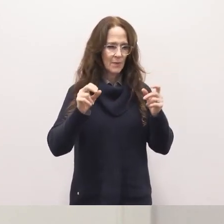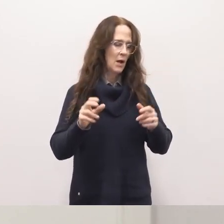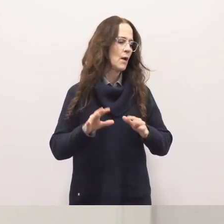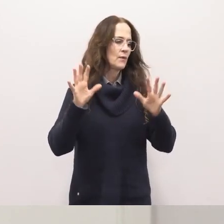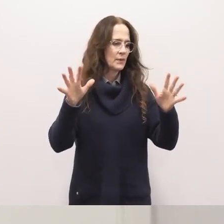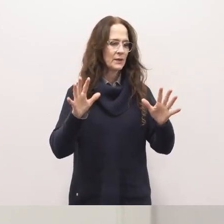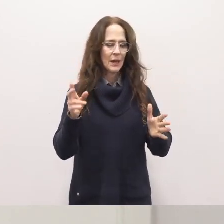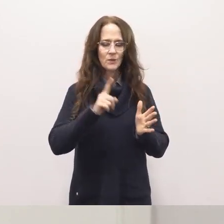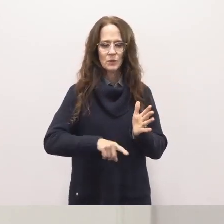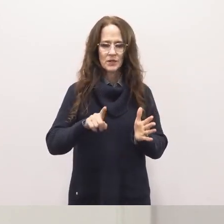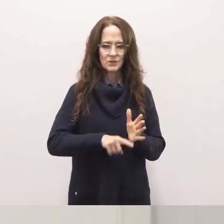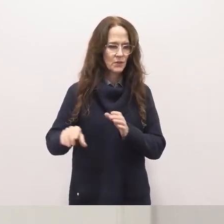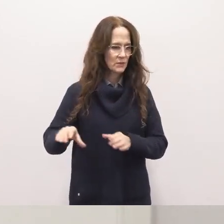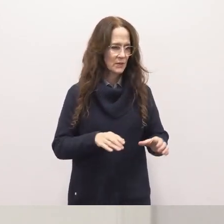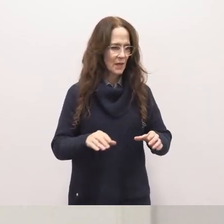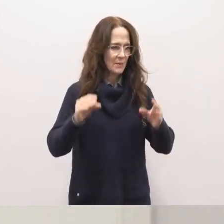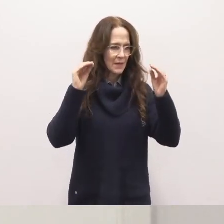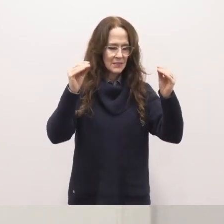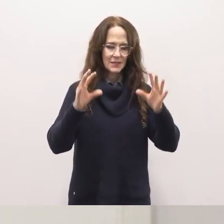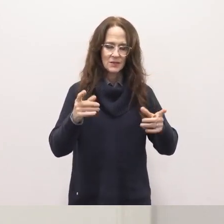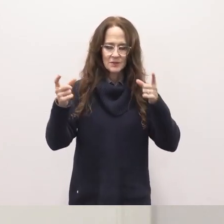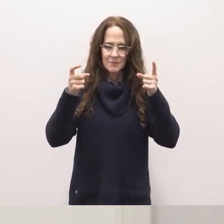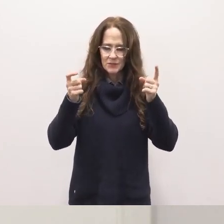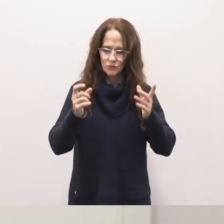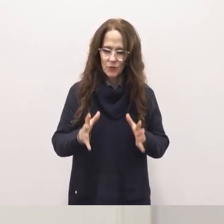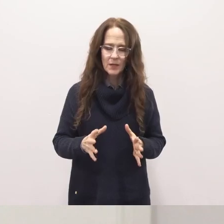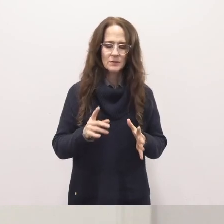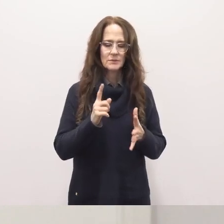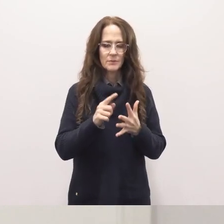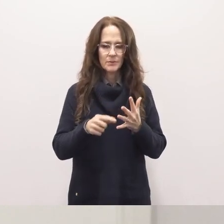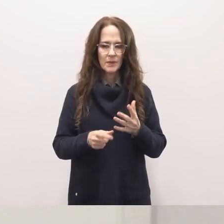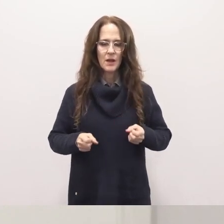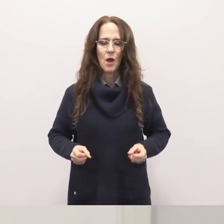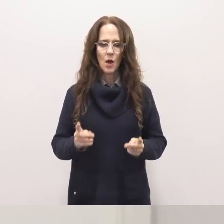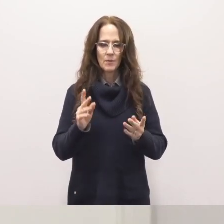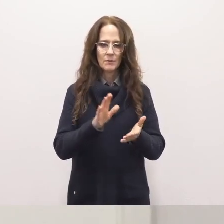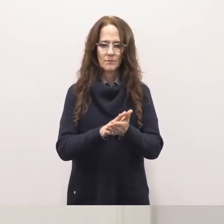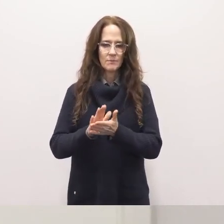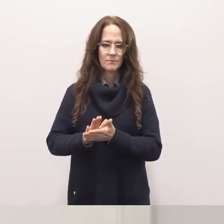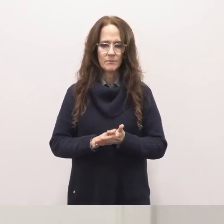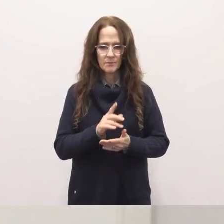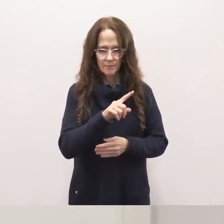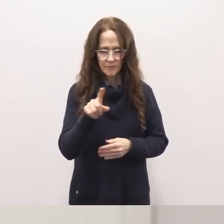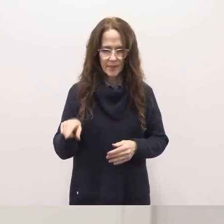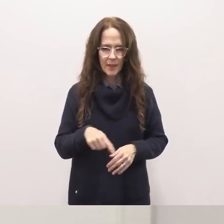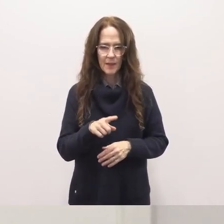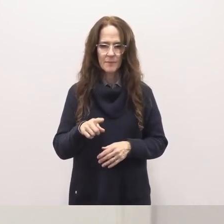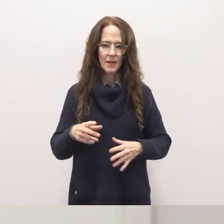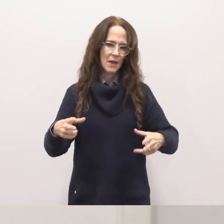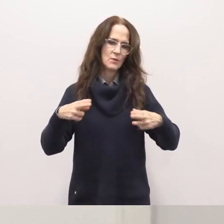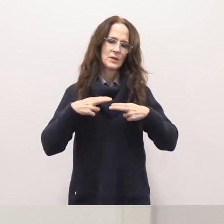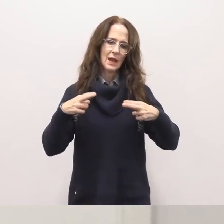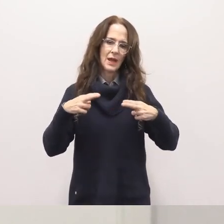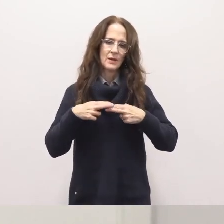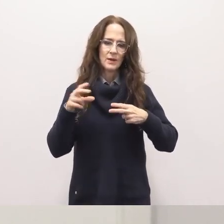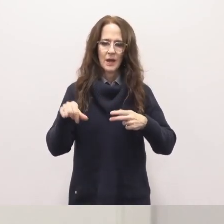that was done by teachers and administrators and opportunities to recognize them. And then retirees and other employees